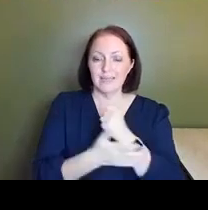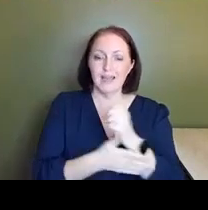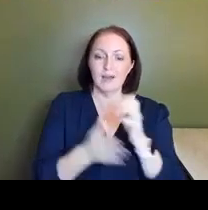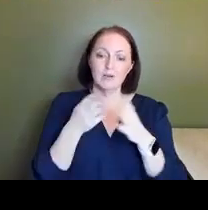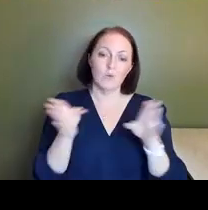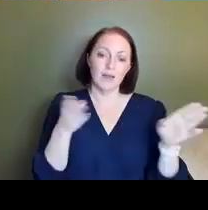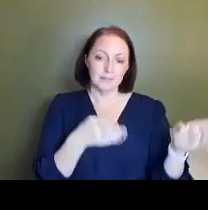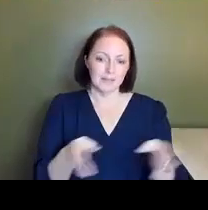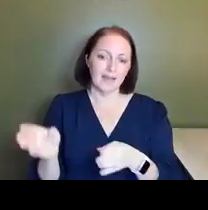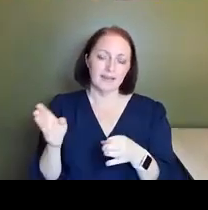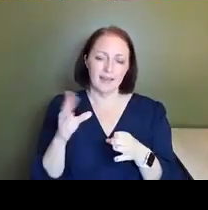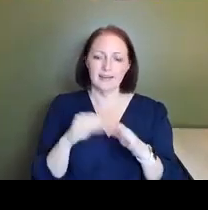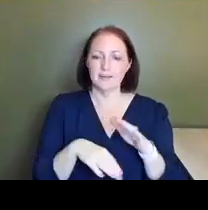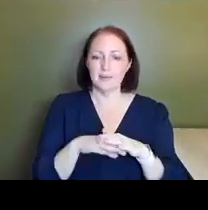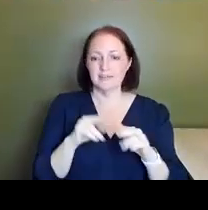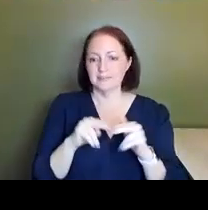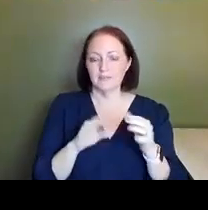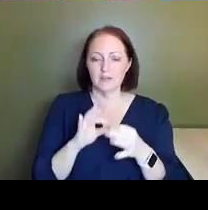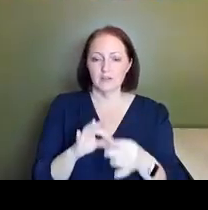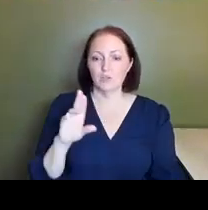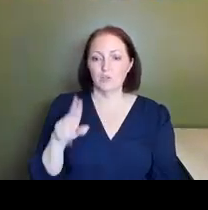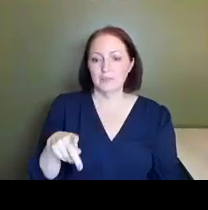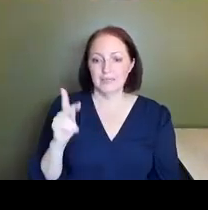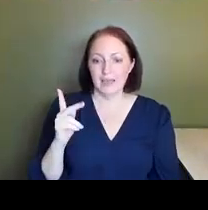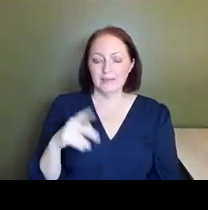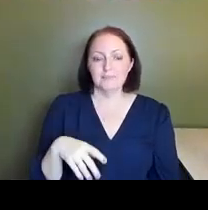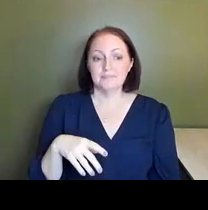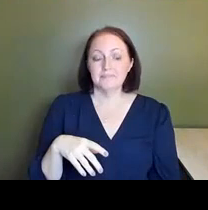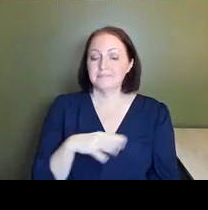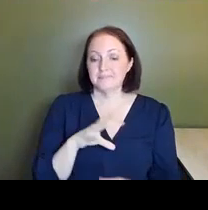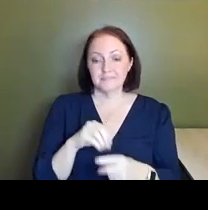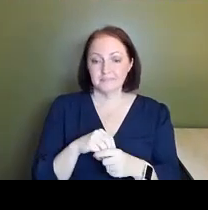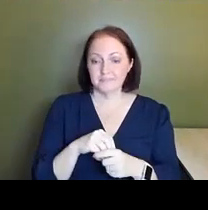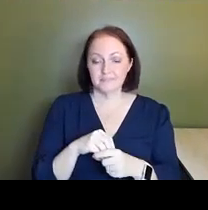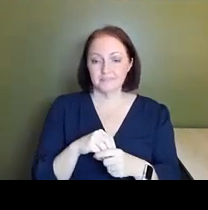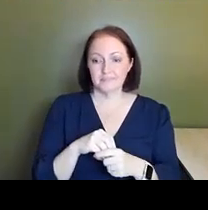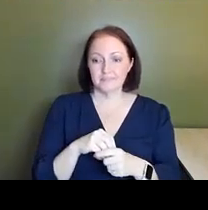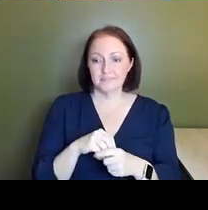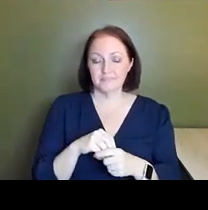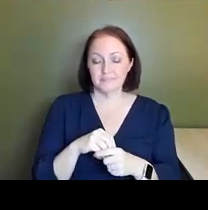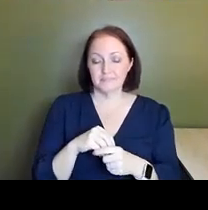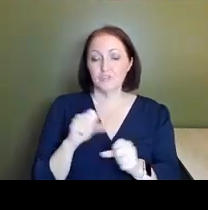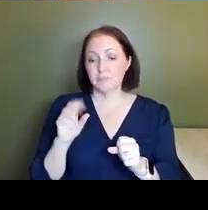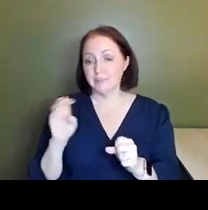and capacity building around UPK. So this includes but isn't limited to helping LEAs